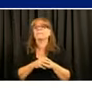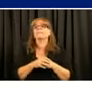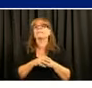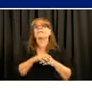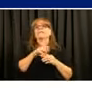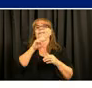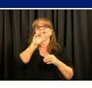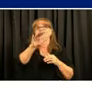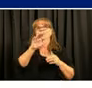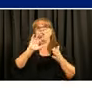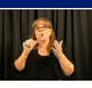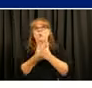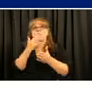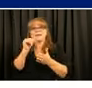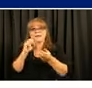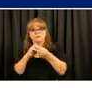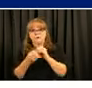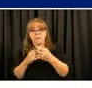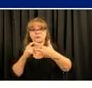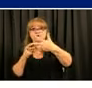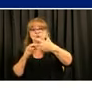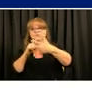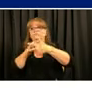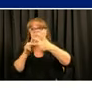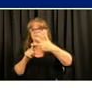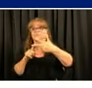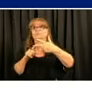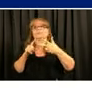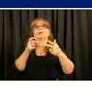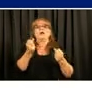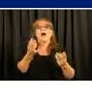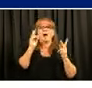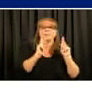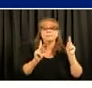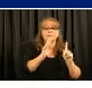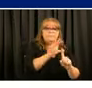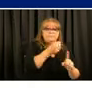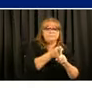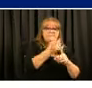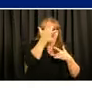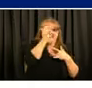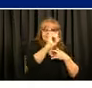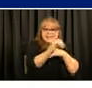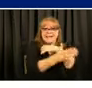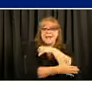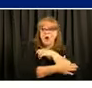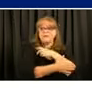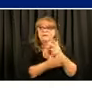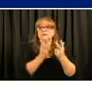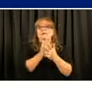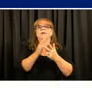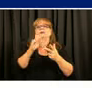and hospitalization so it's just entirely data driven based on those three criteria uh to move to